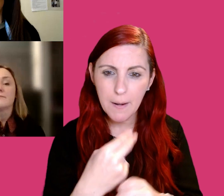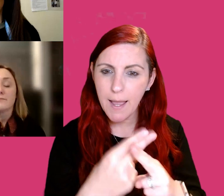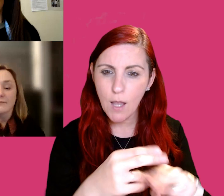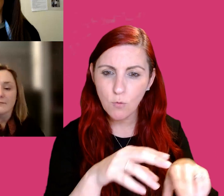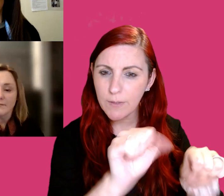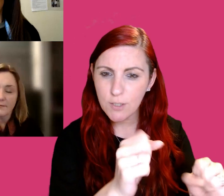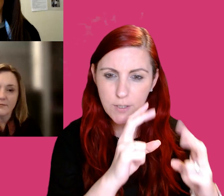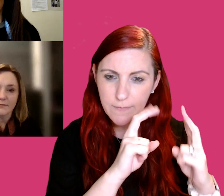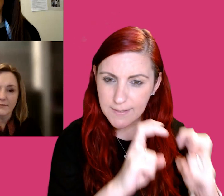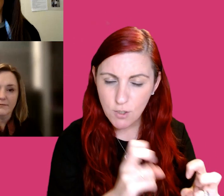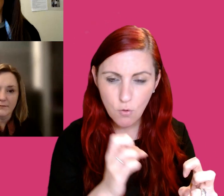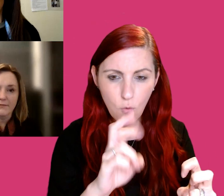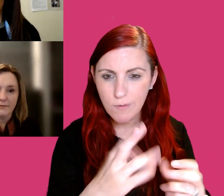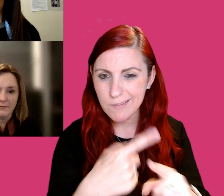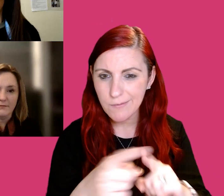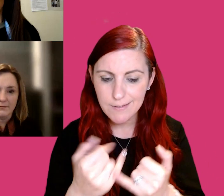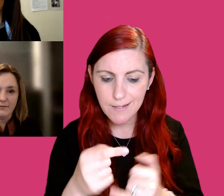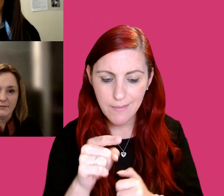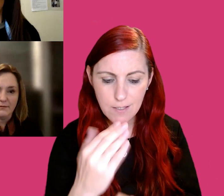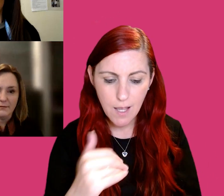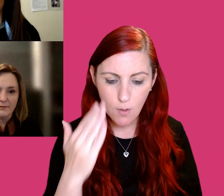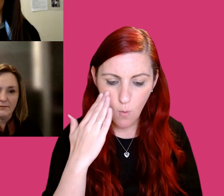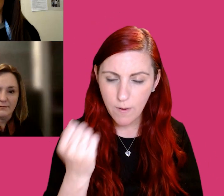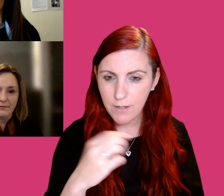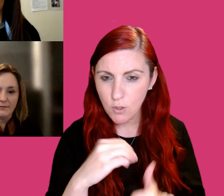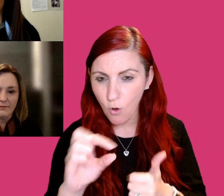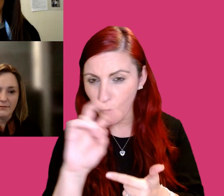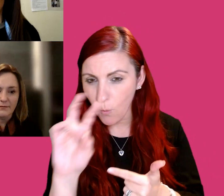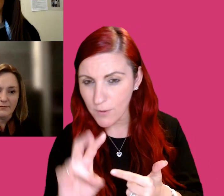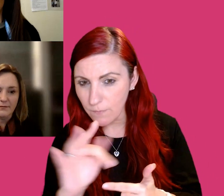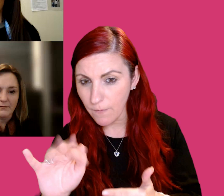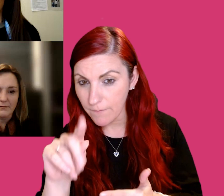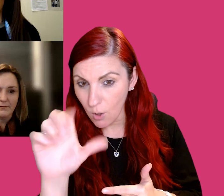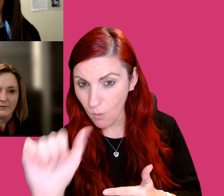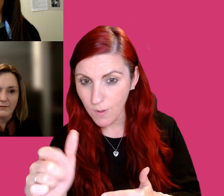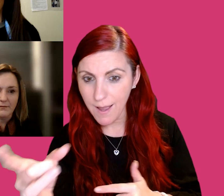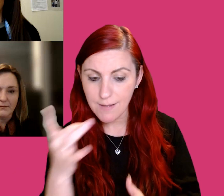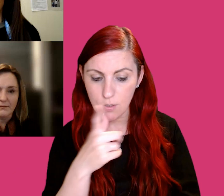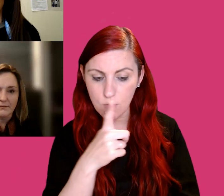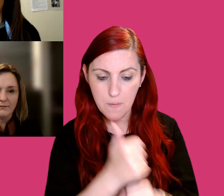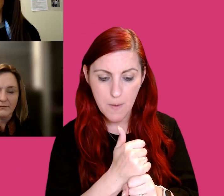embassies and we've had another question in from Fiona as well asking about um re again reaching